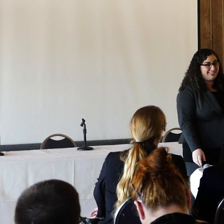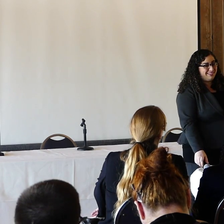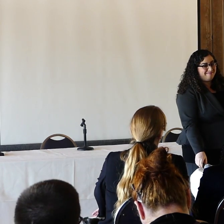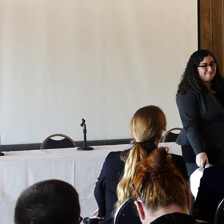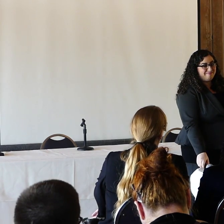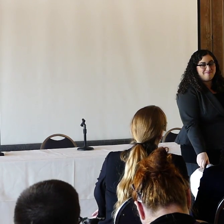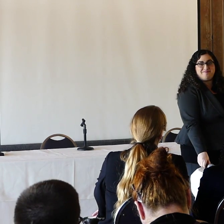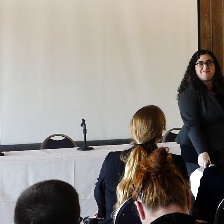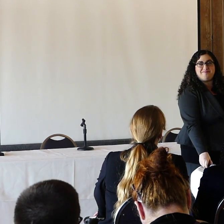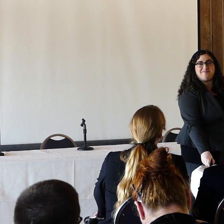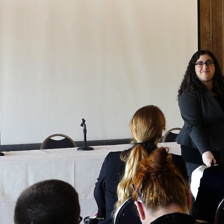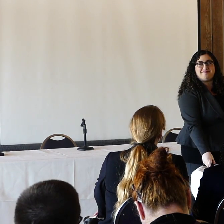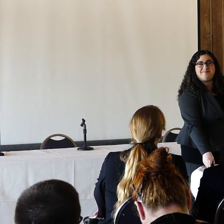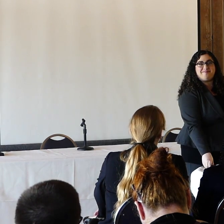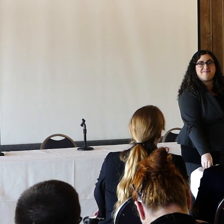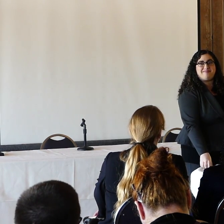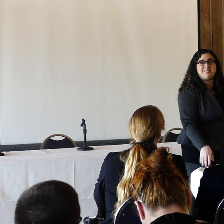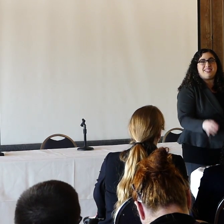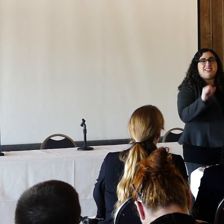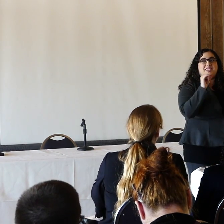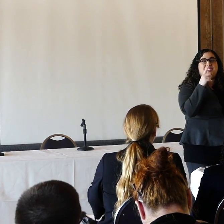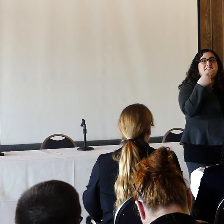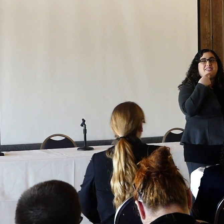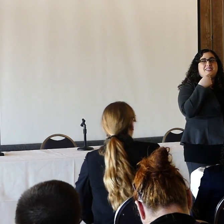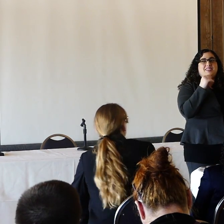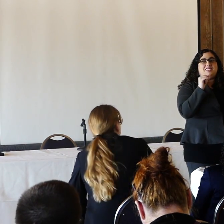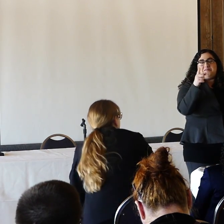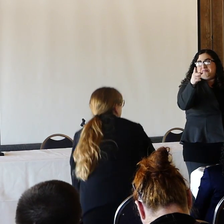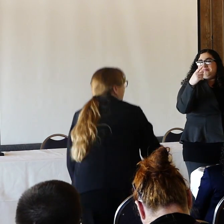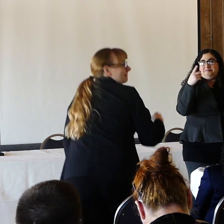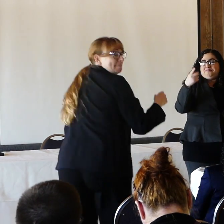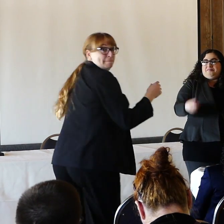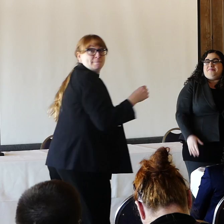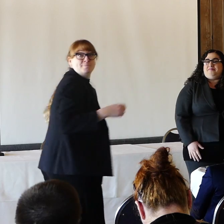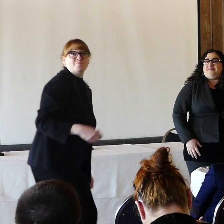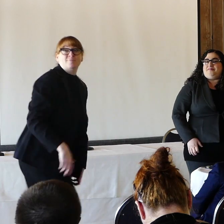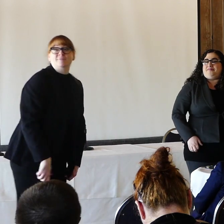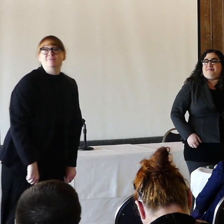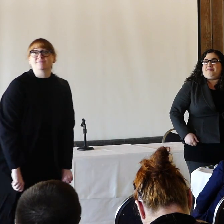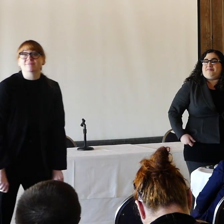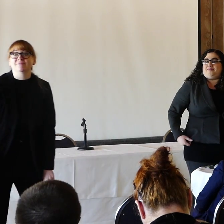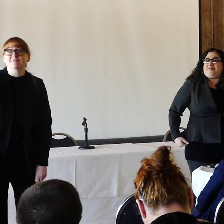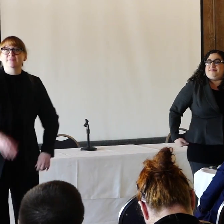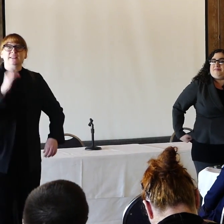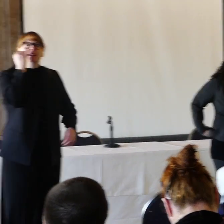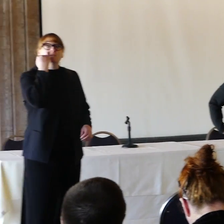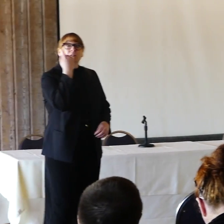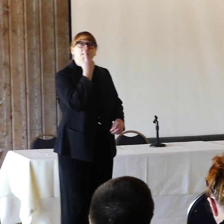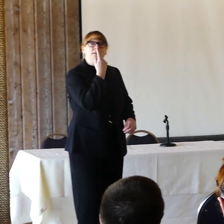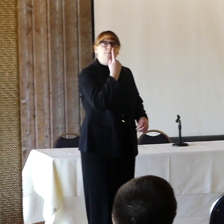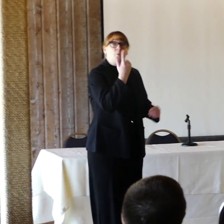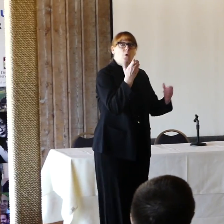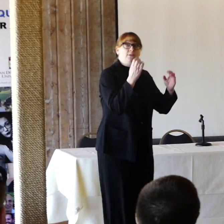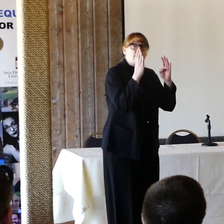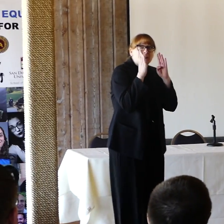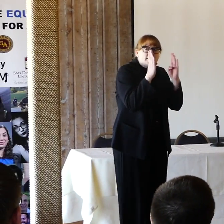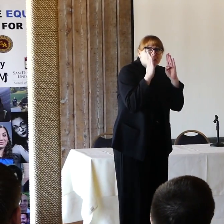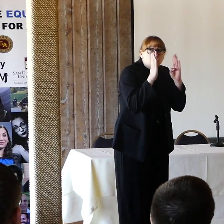Come up and engage us we're just Another human being like you. So feel free to approach as at any time. Yes. Someone there?